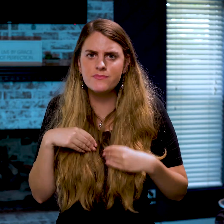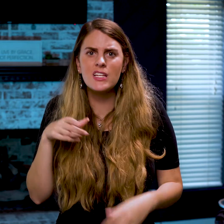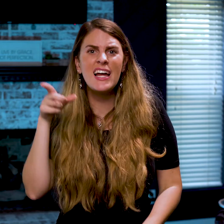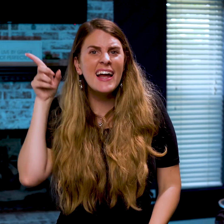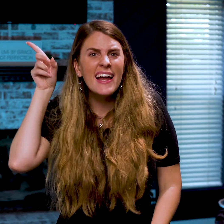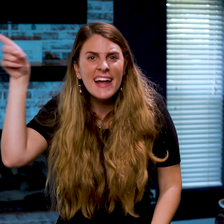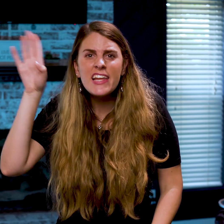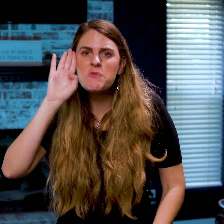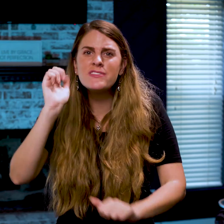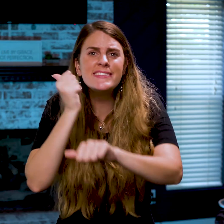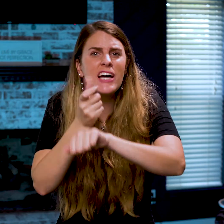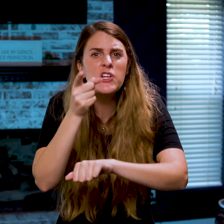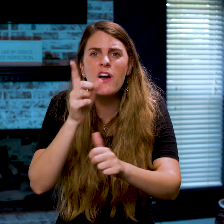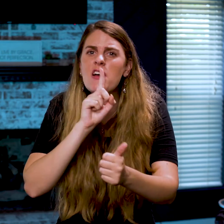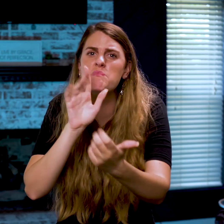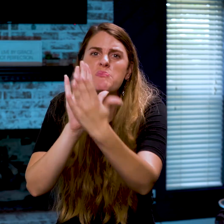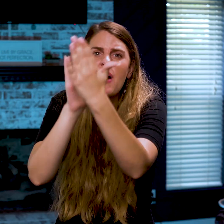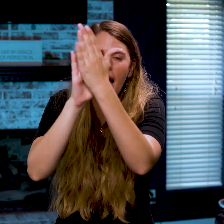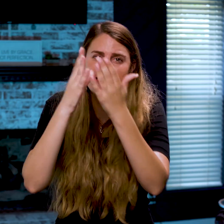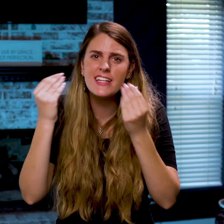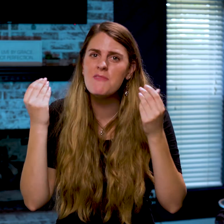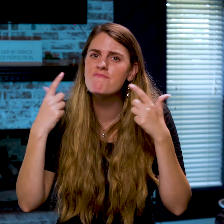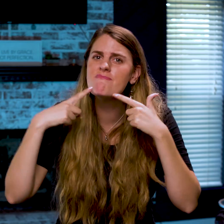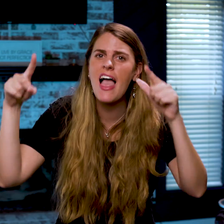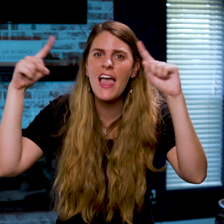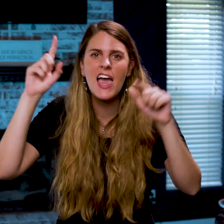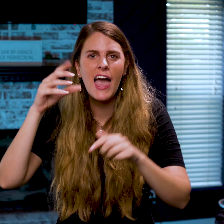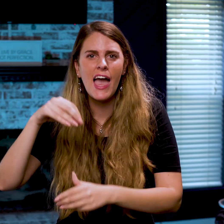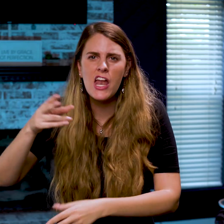He will set you in praise and in fame and in